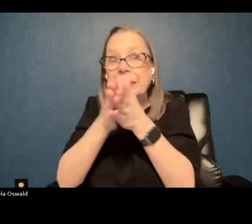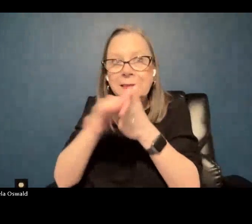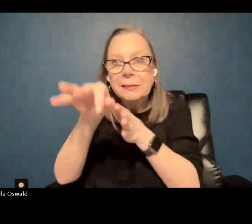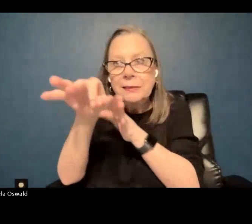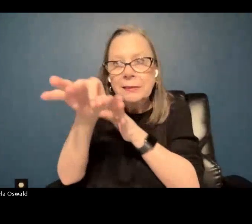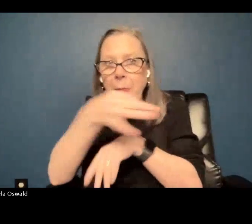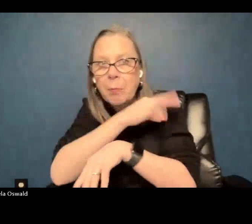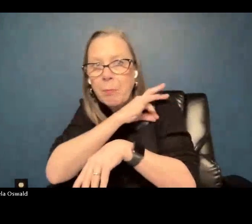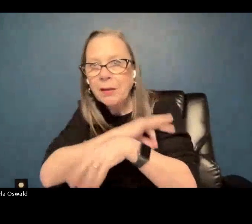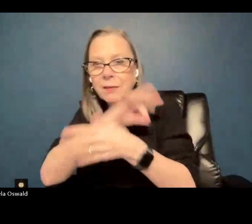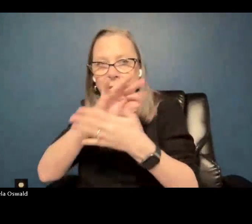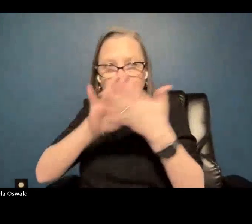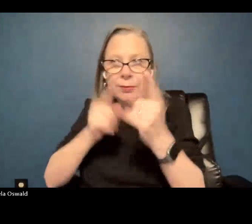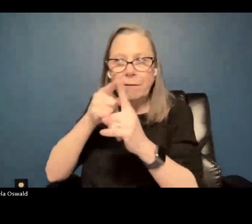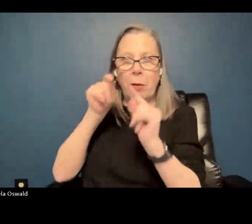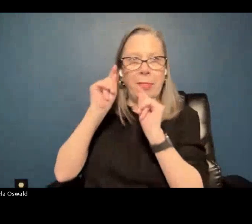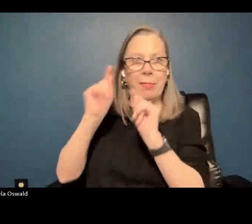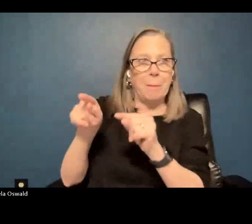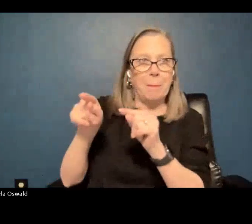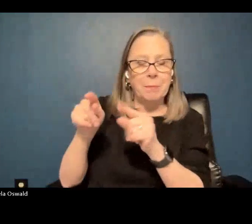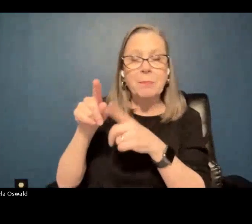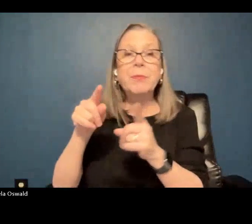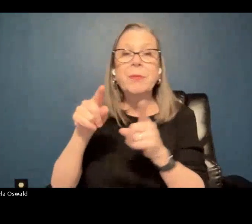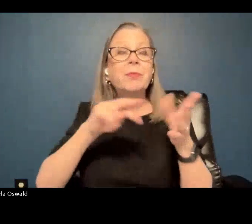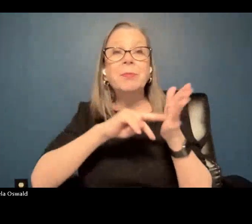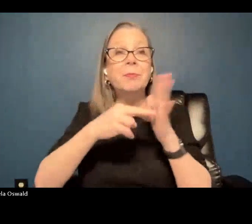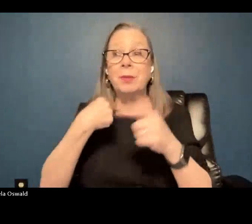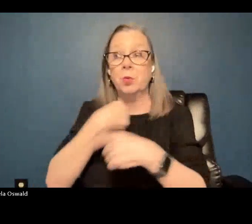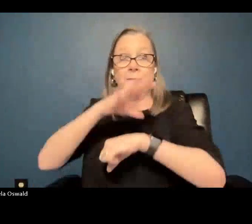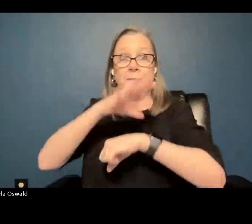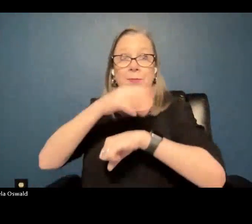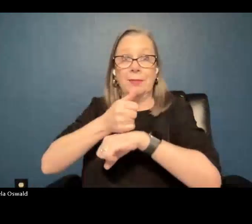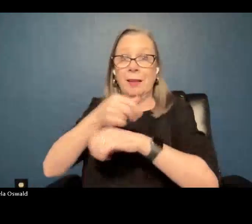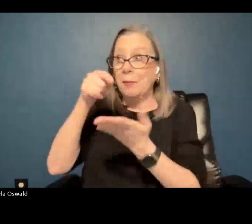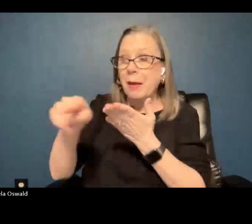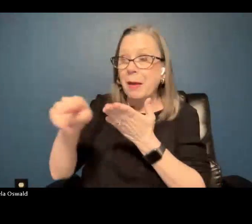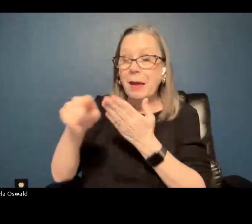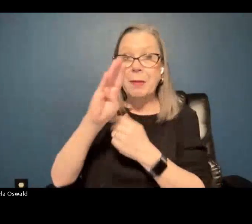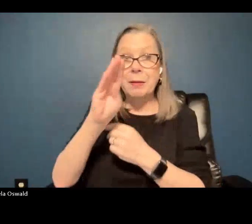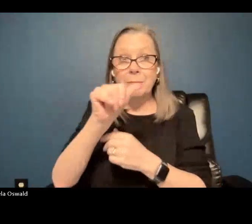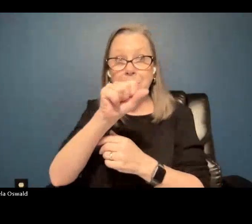And because of that, we also don't set the payment base rate for people, for the DS, the DCWS.